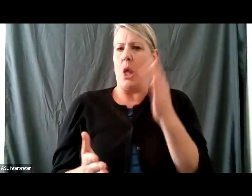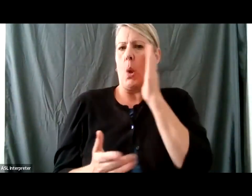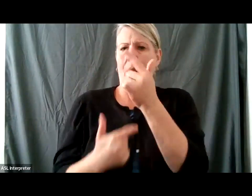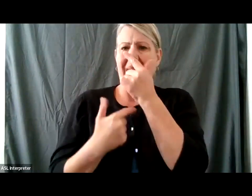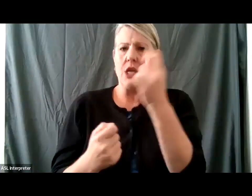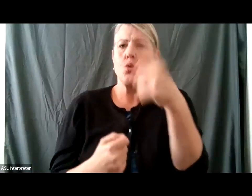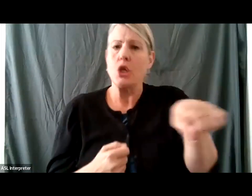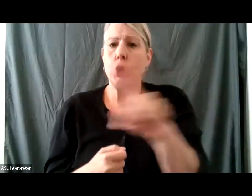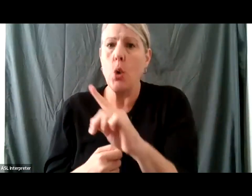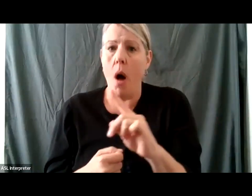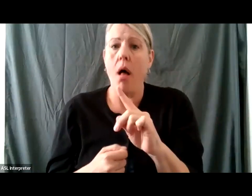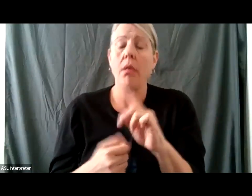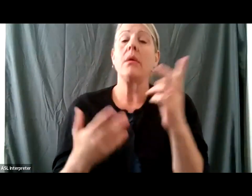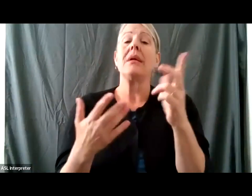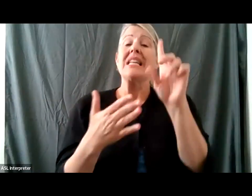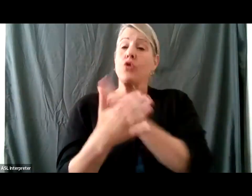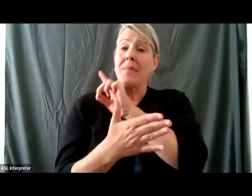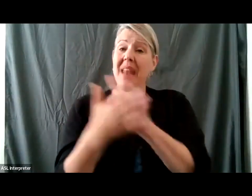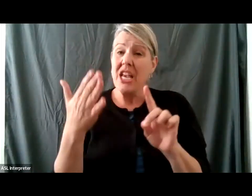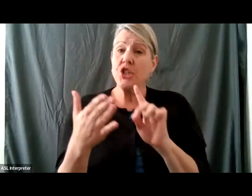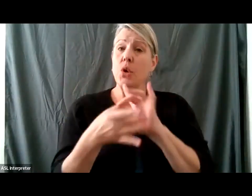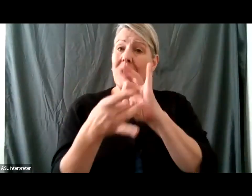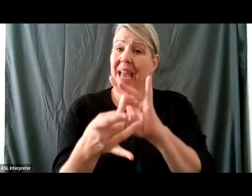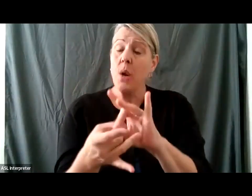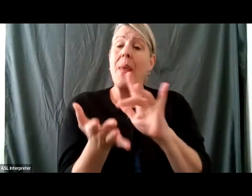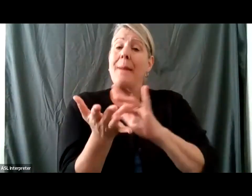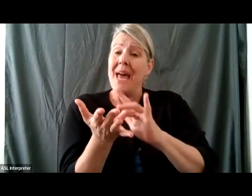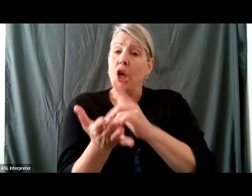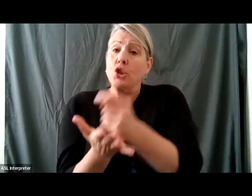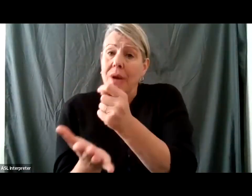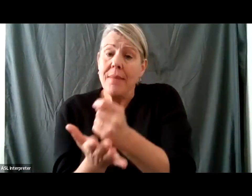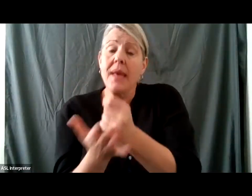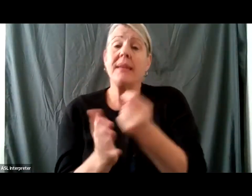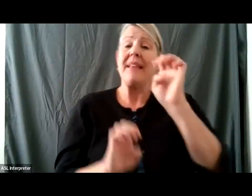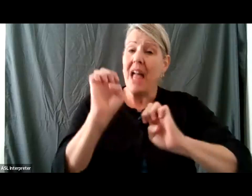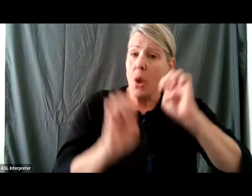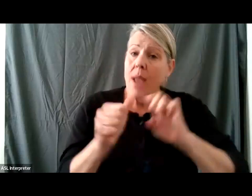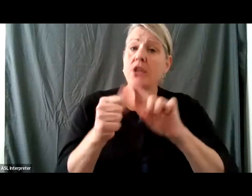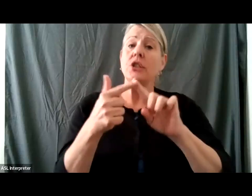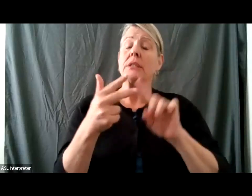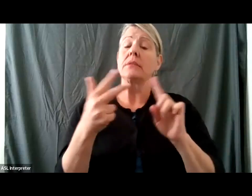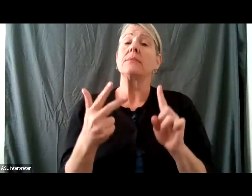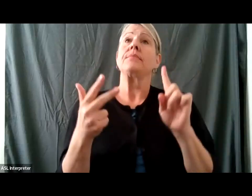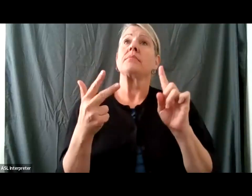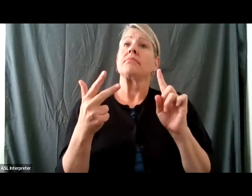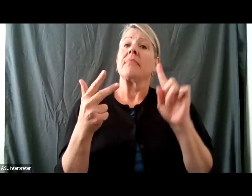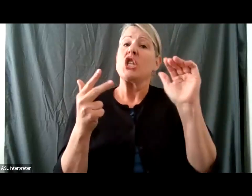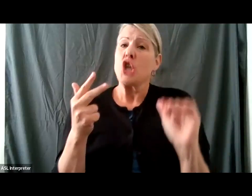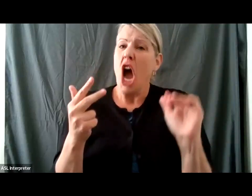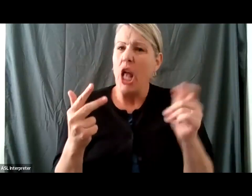That's discrimination, medical treatment, value assessment methods, child welfare, a couple of provisions where we are for the